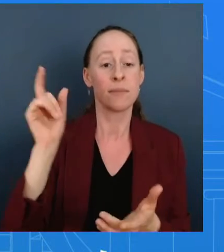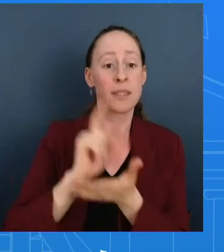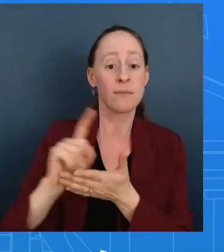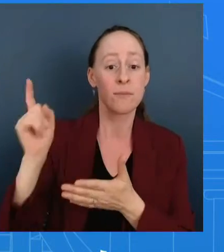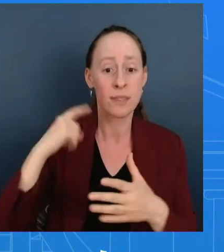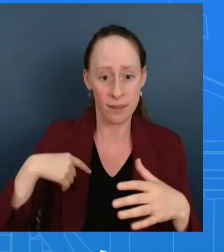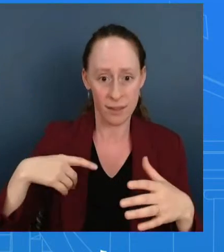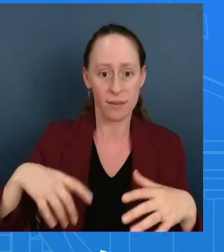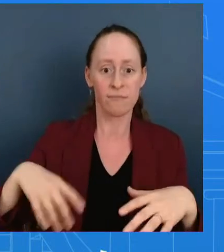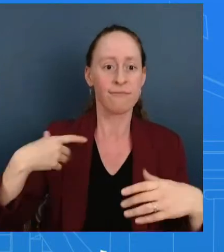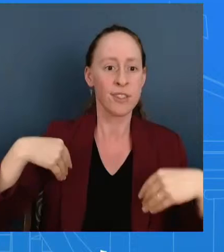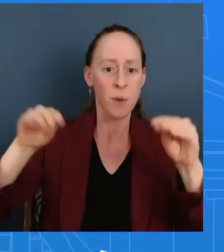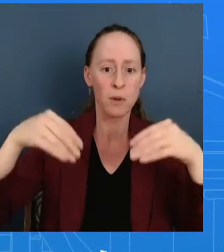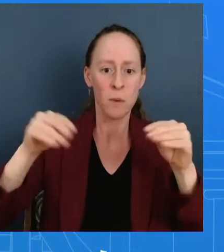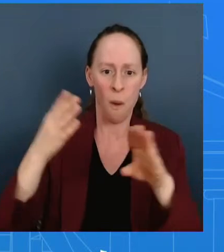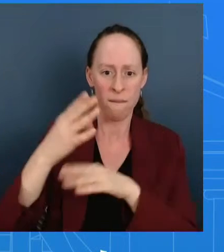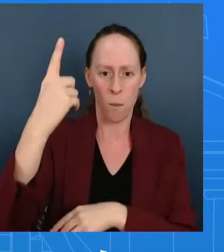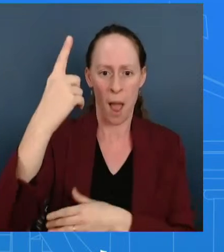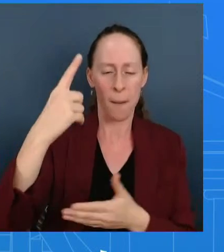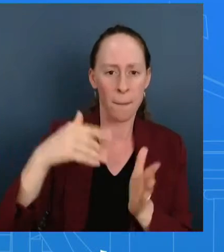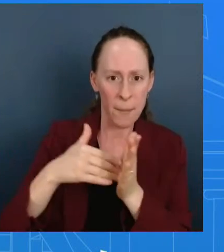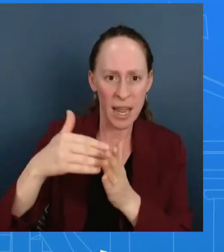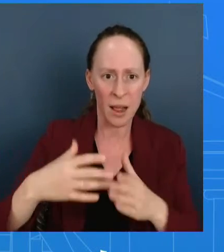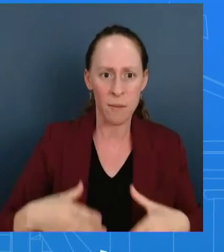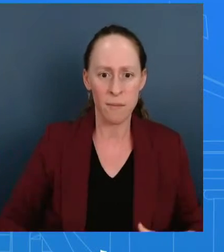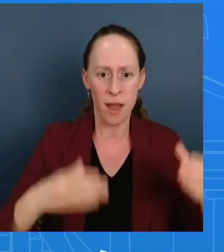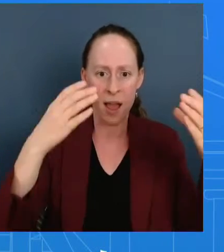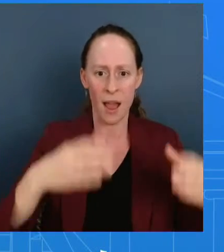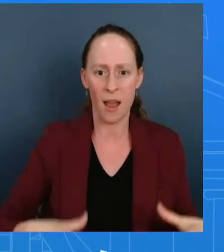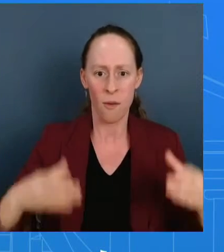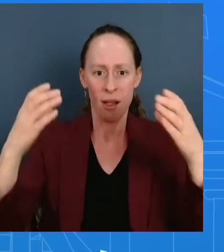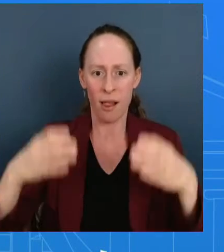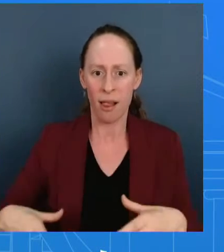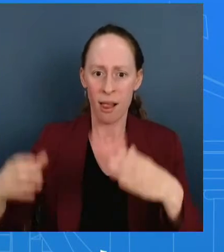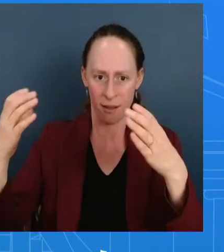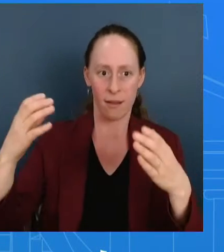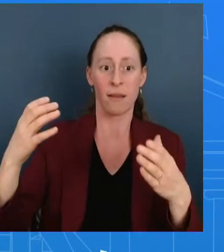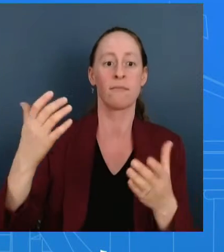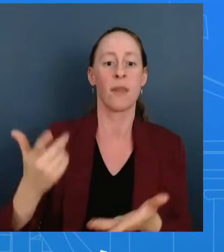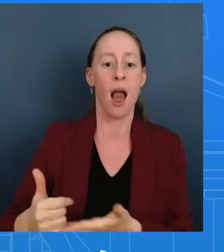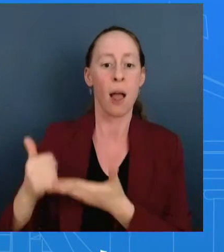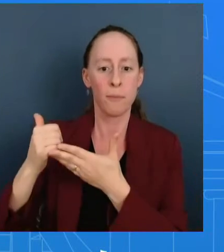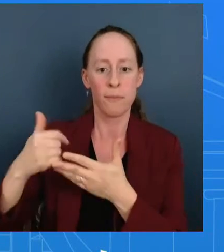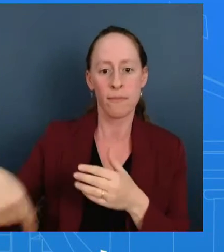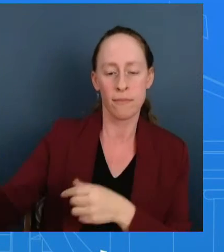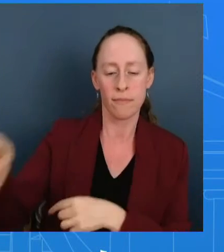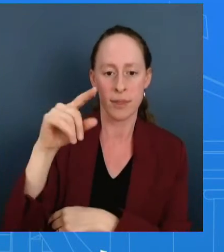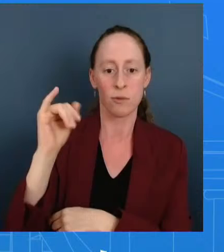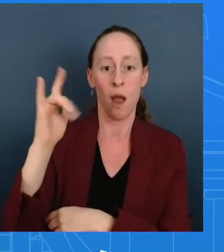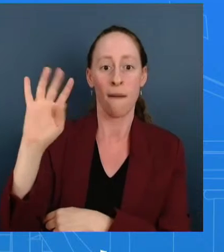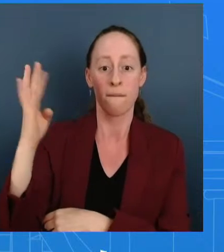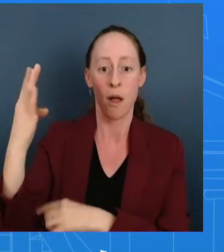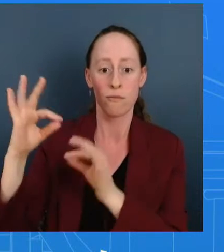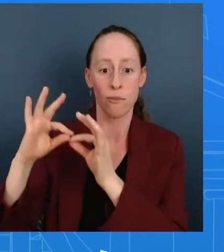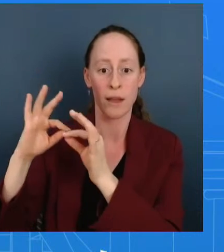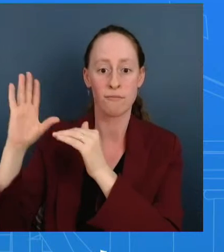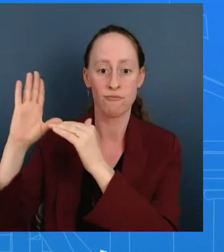which saw the lowest gas prices in three years. And today, a new report from the Economic Innovation Group